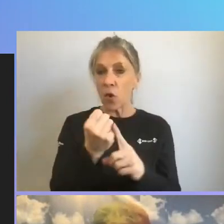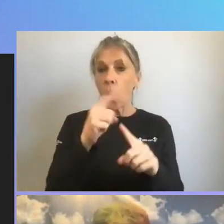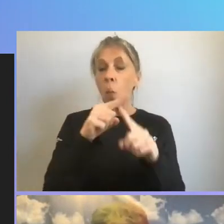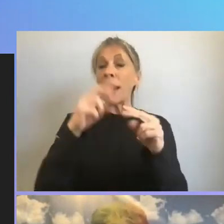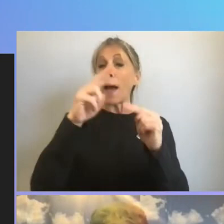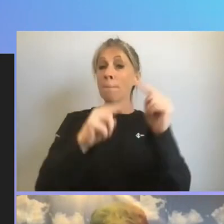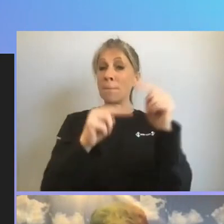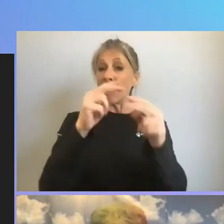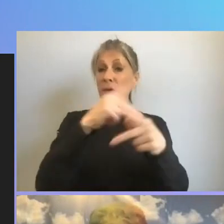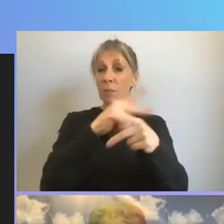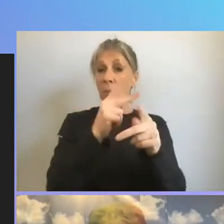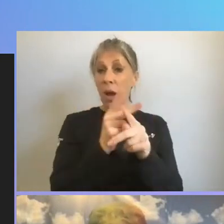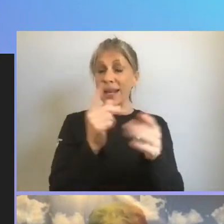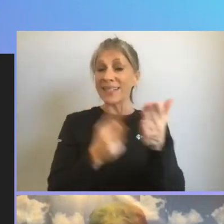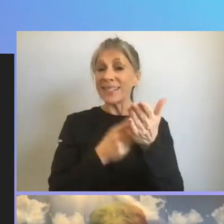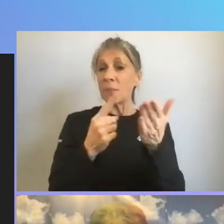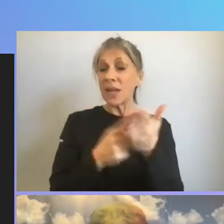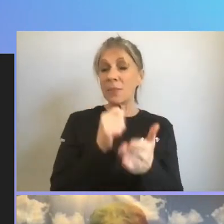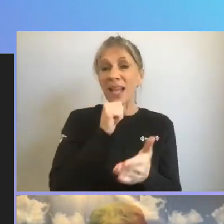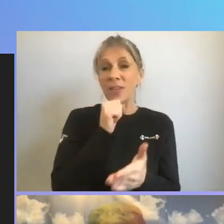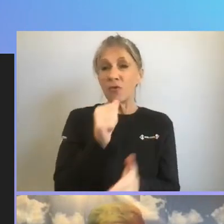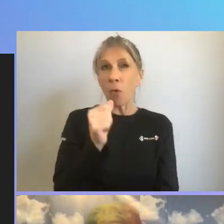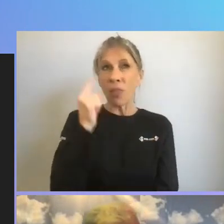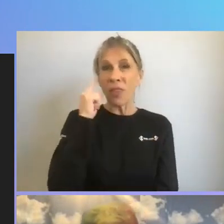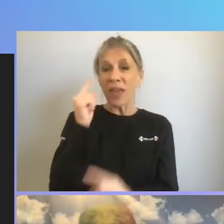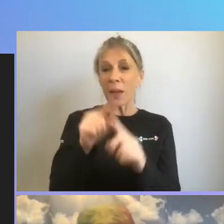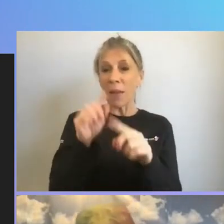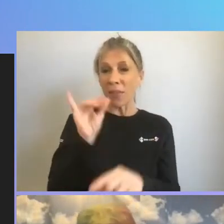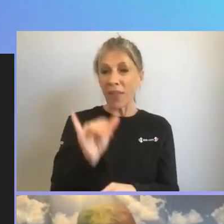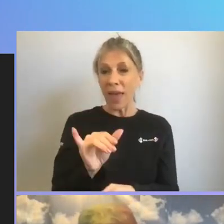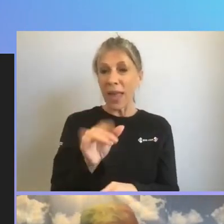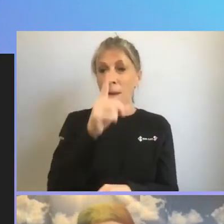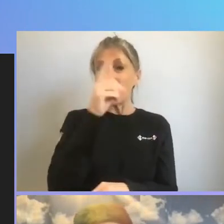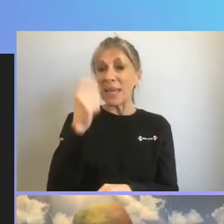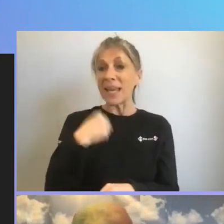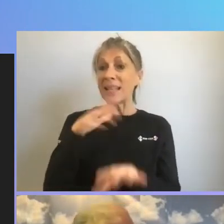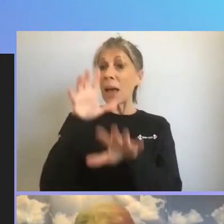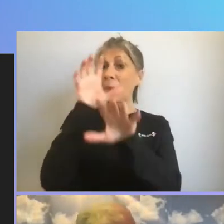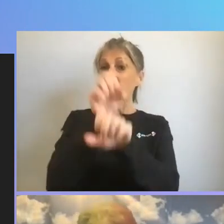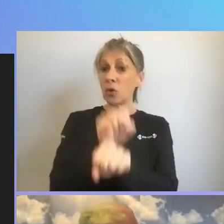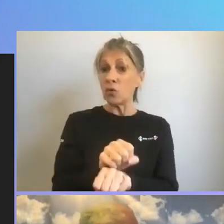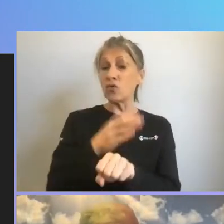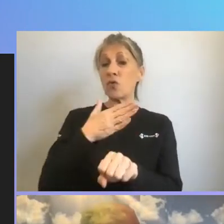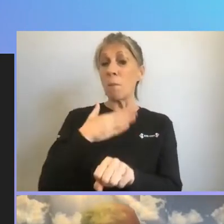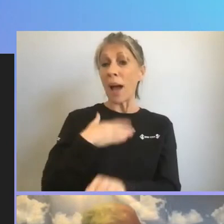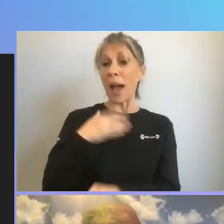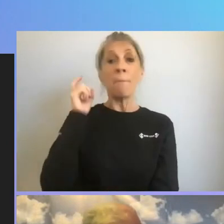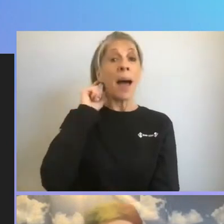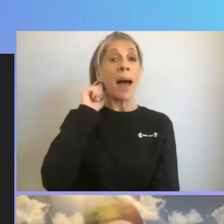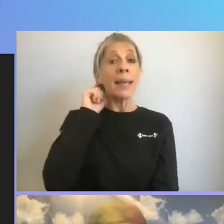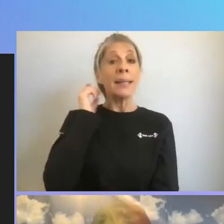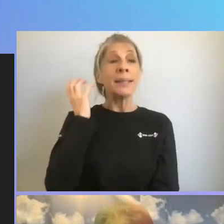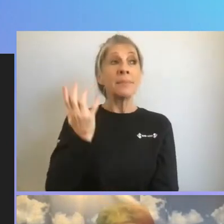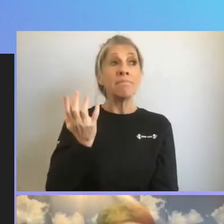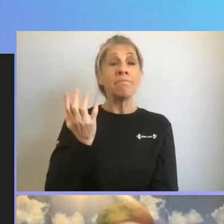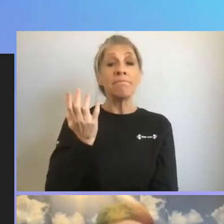I don't take that into account because I'm used to my implicit